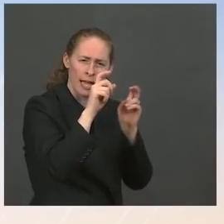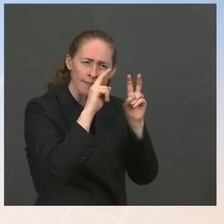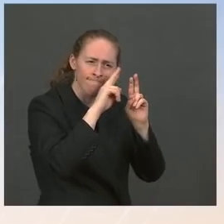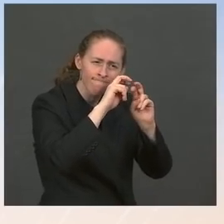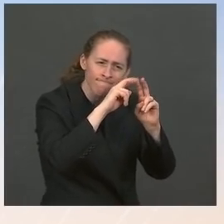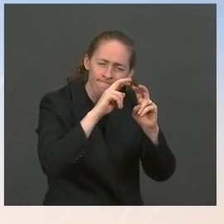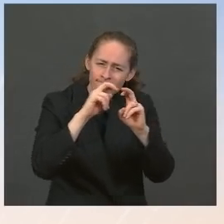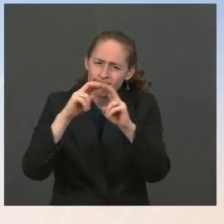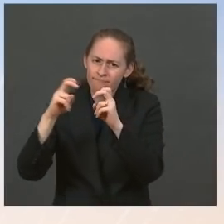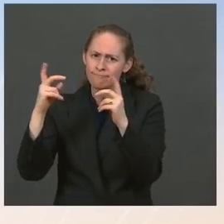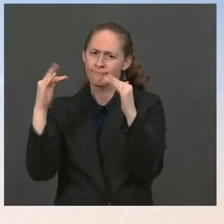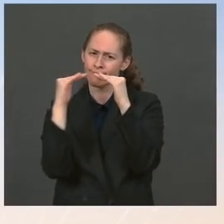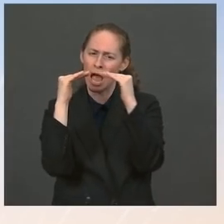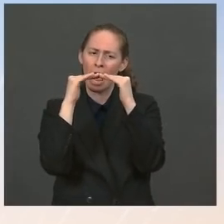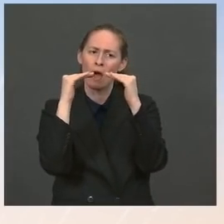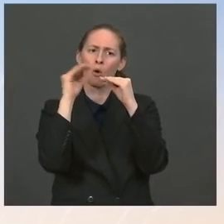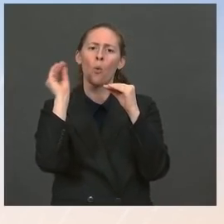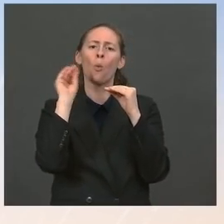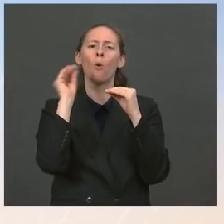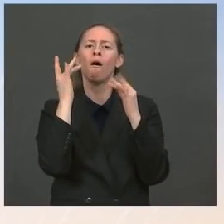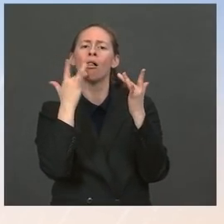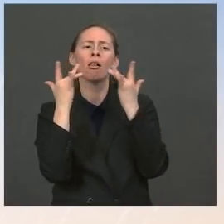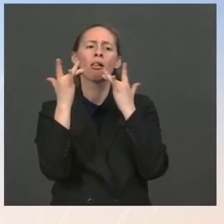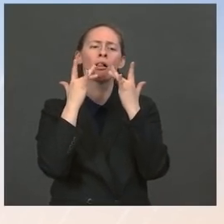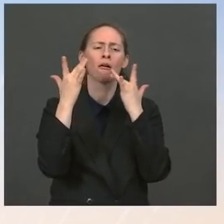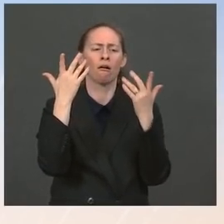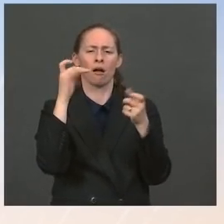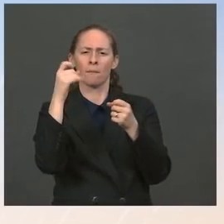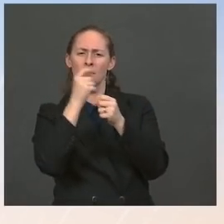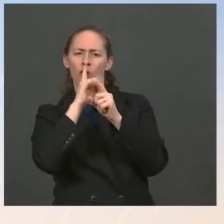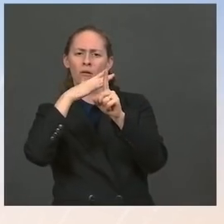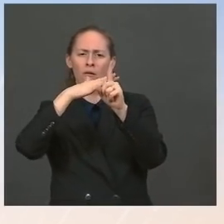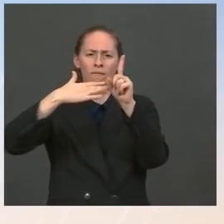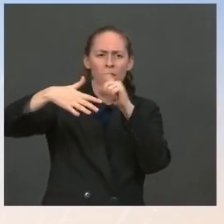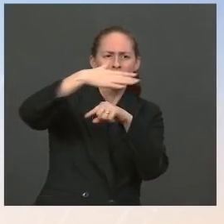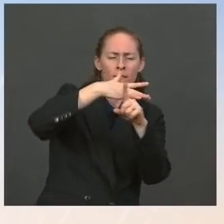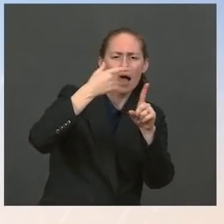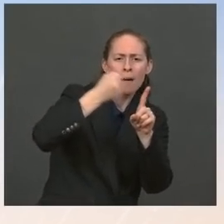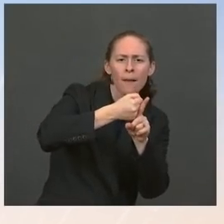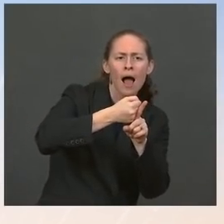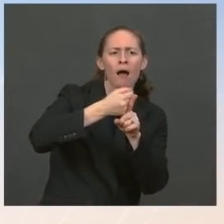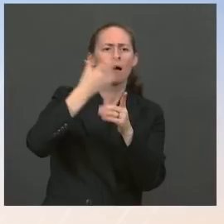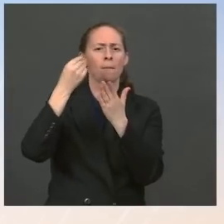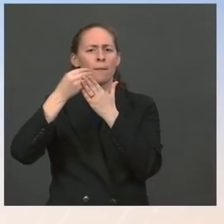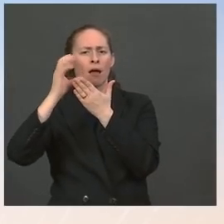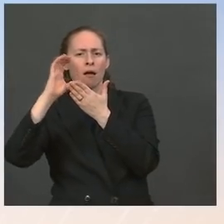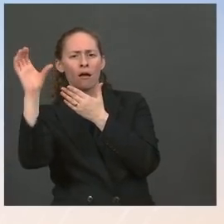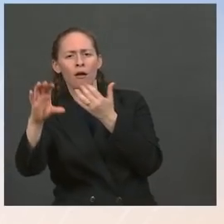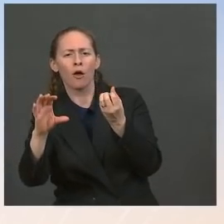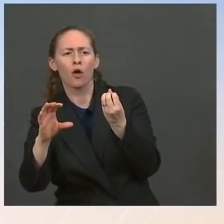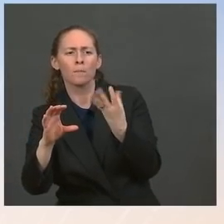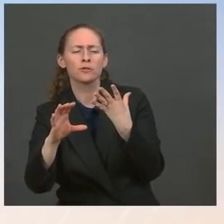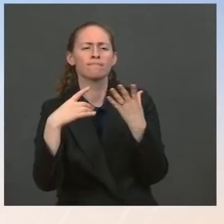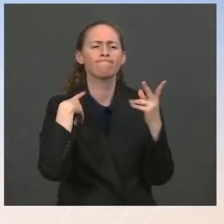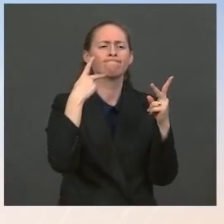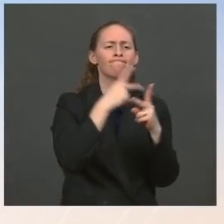that considers the environmental impact that those projects would have. And so, you know, any other further information on that, I would refer you to the Army Corps of Engineers.